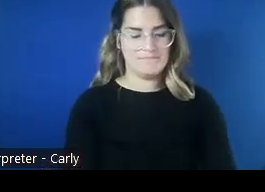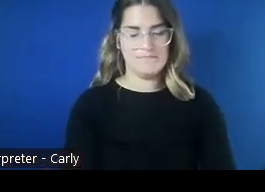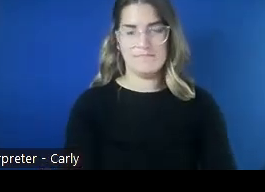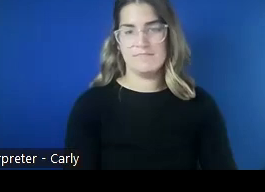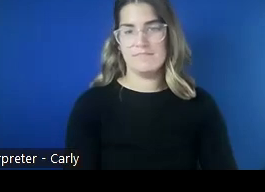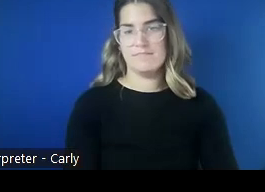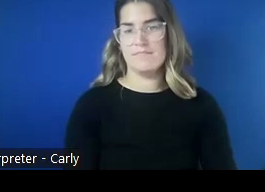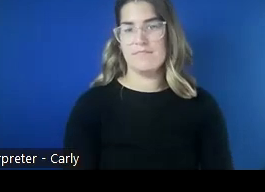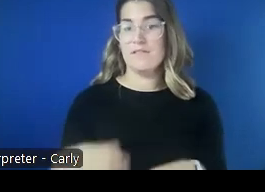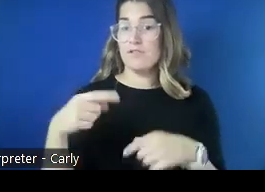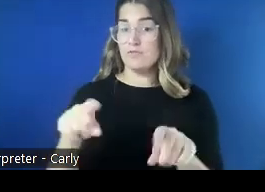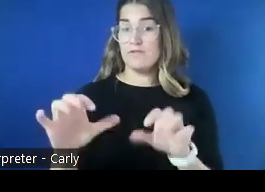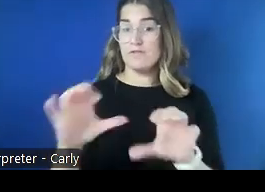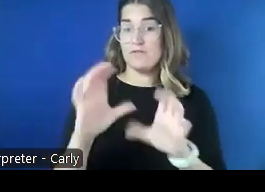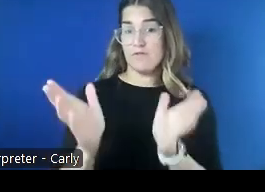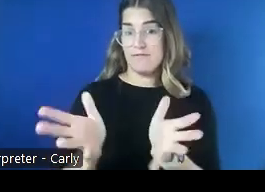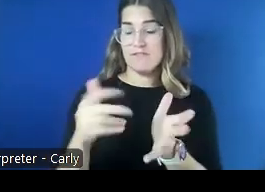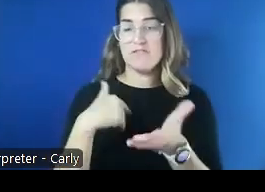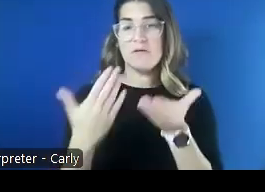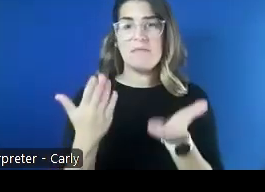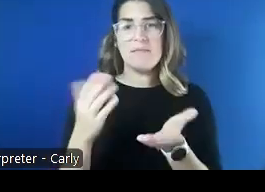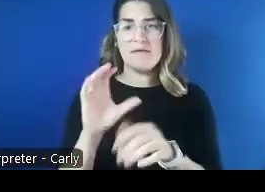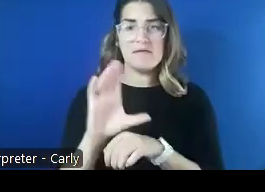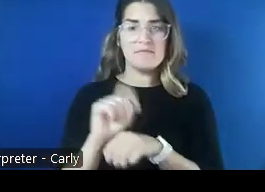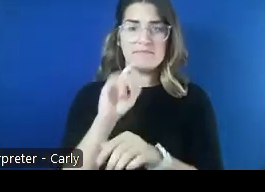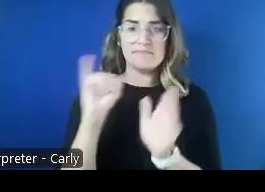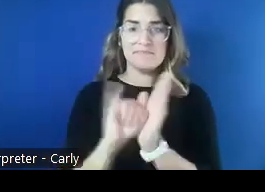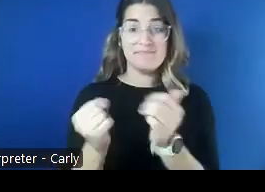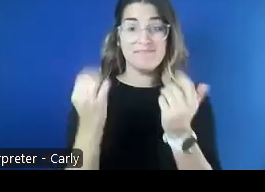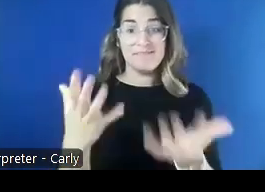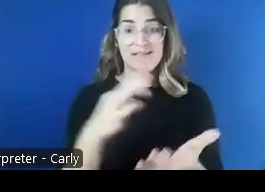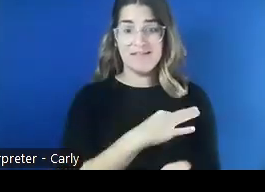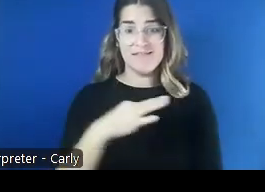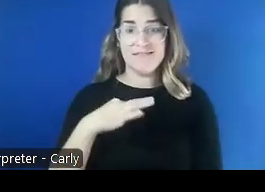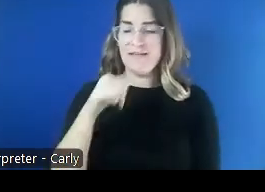conversations may identify that actually many of the staff in the center not just this child's